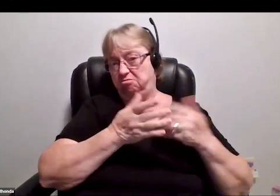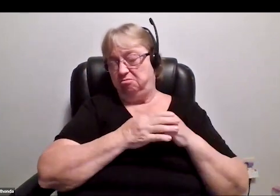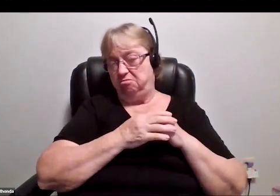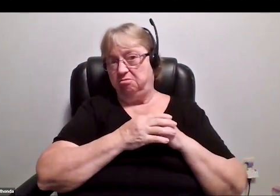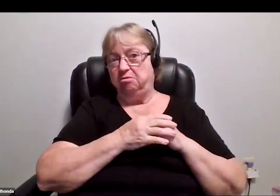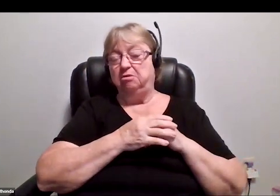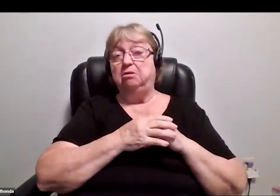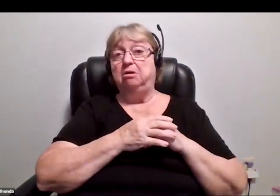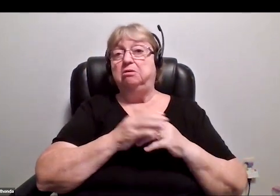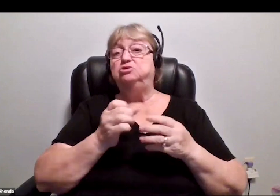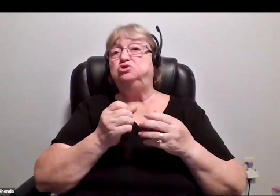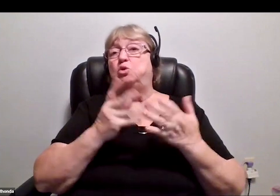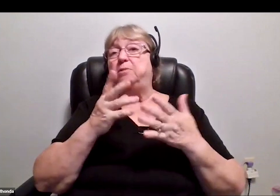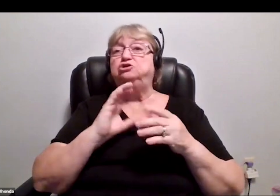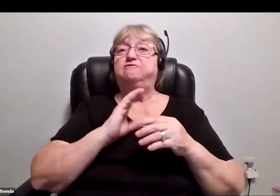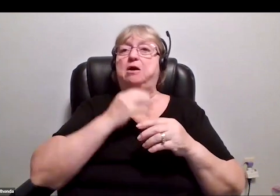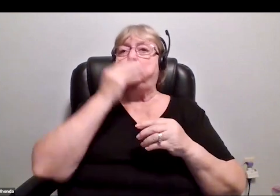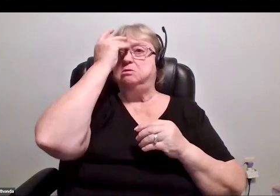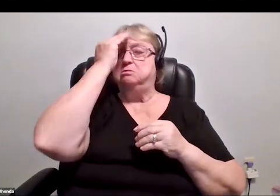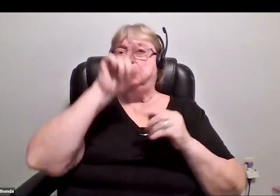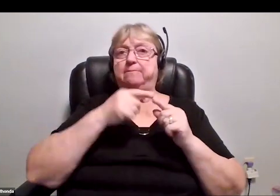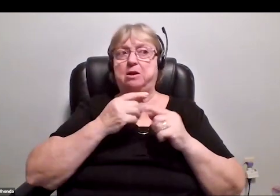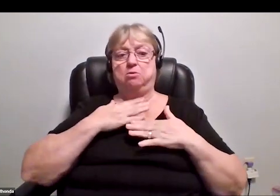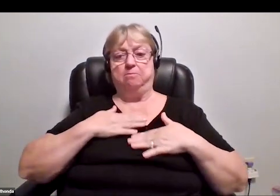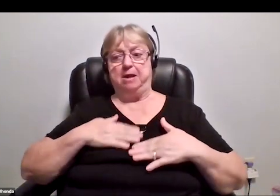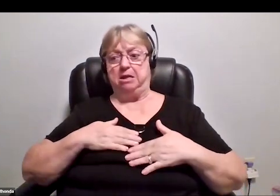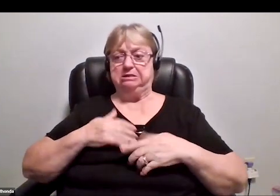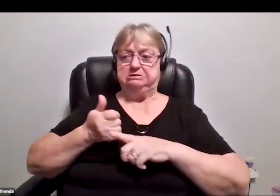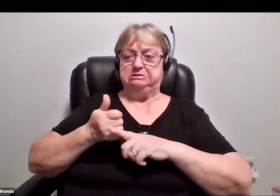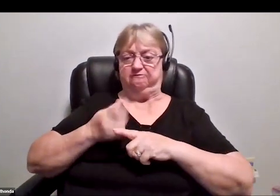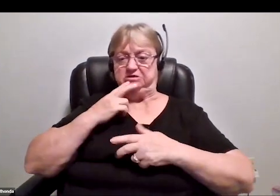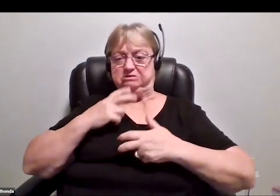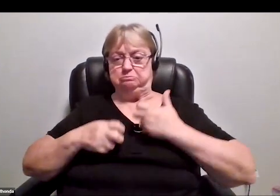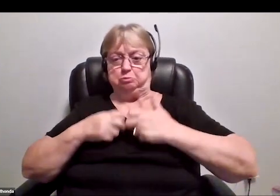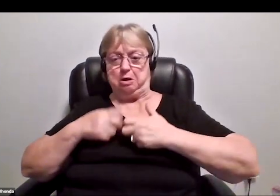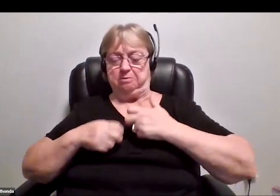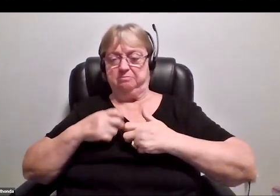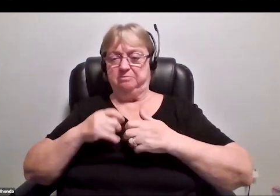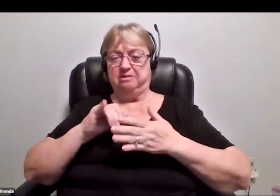So much of the framing of our bodies as being problematic justifies second class treatment on earth.